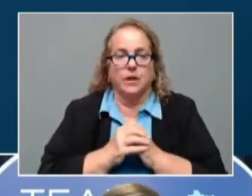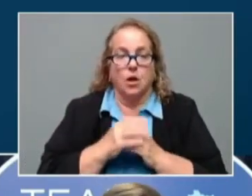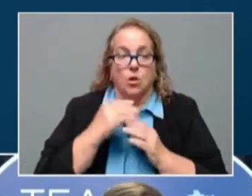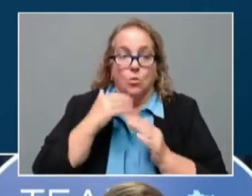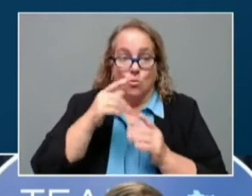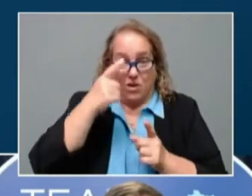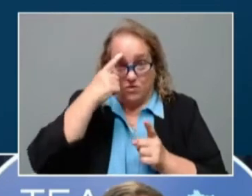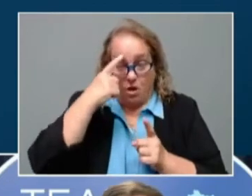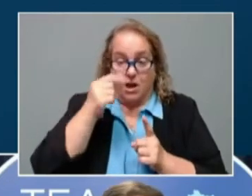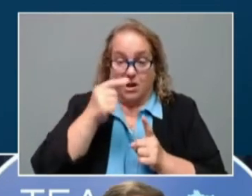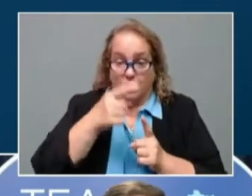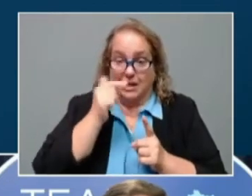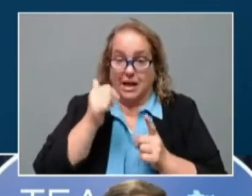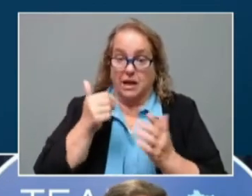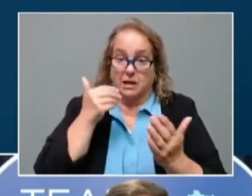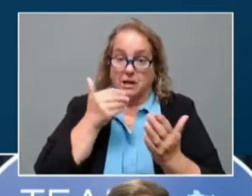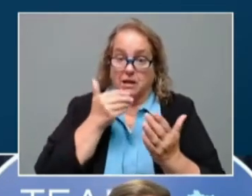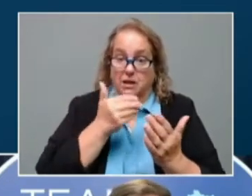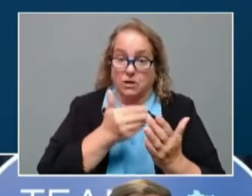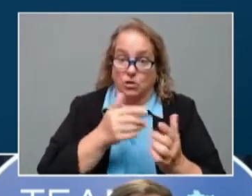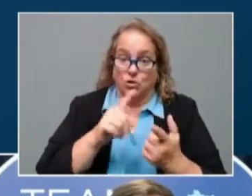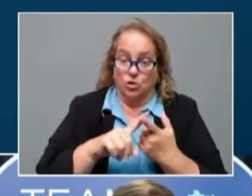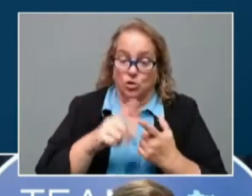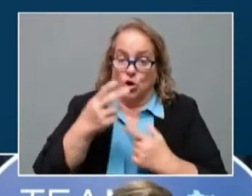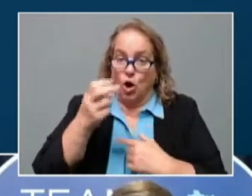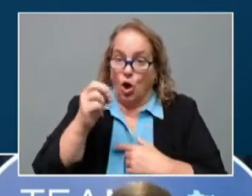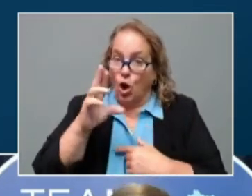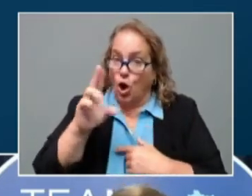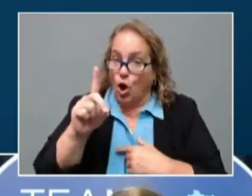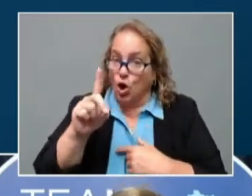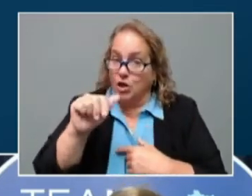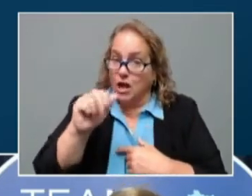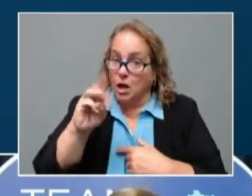immunity. Obviously the delta variant is more aggressive. Um, and and it's